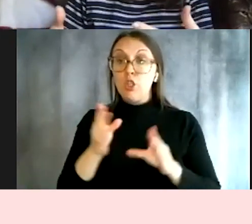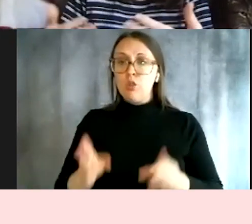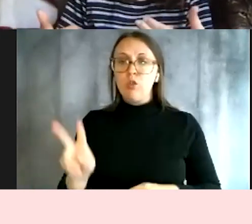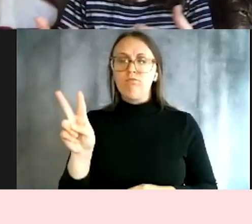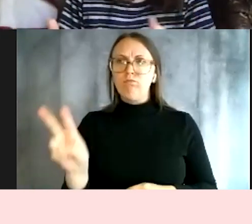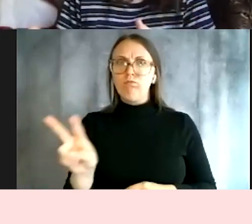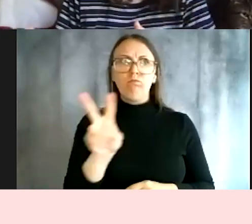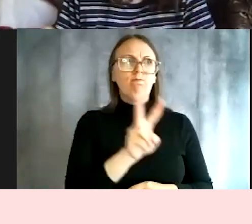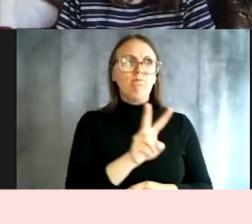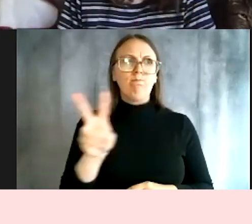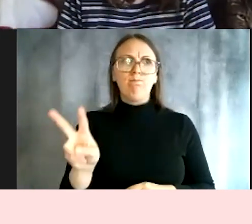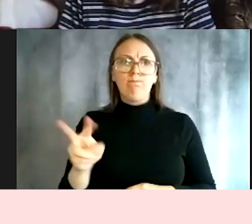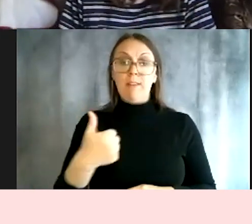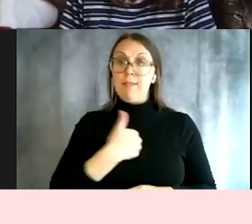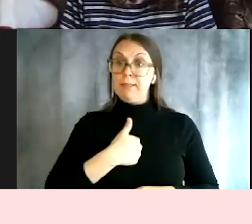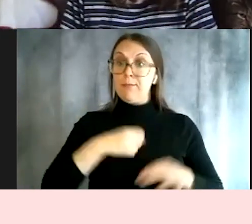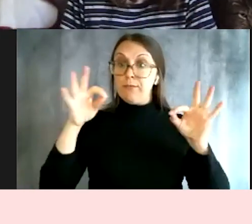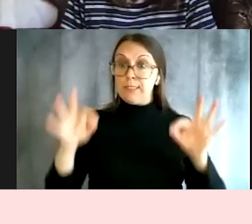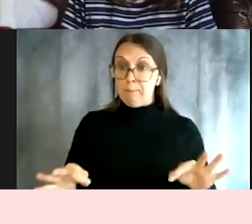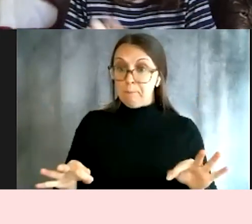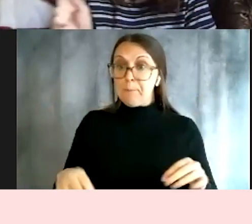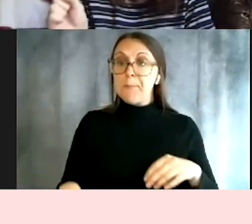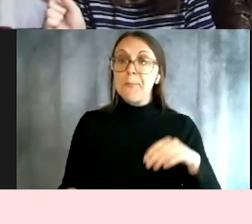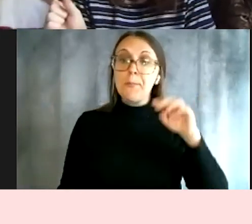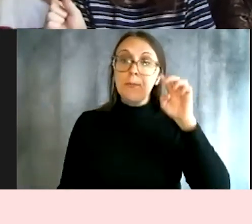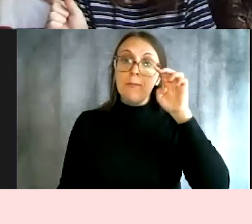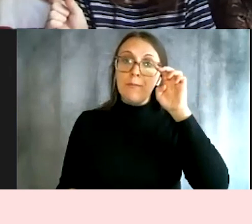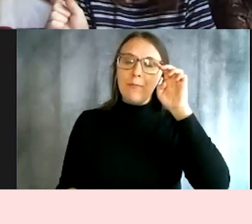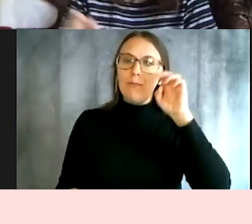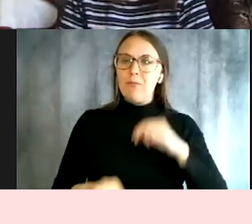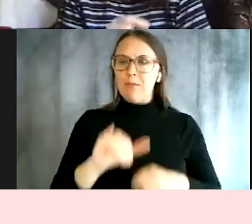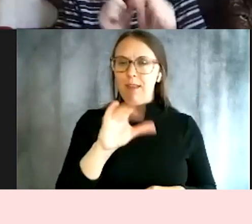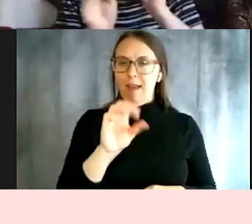doing that also with elements like if you're not sure whether an icon makes sense you can put a